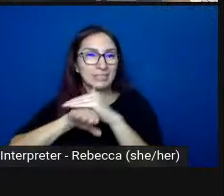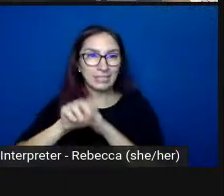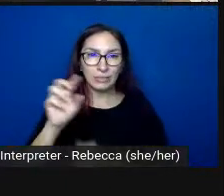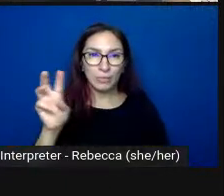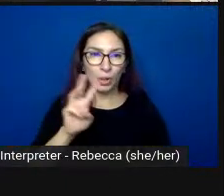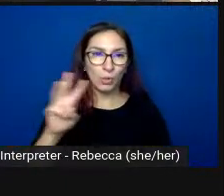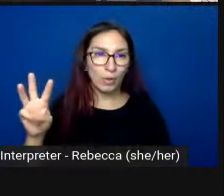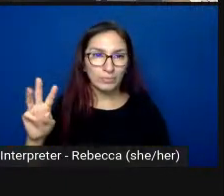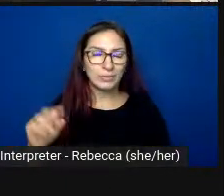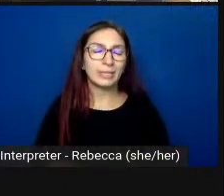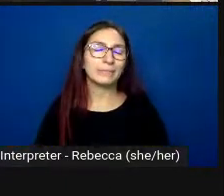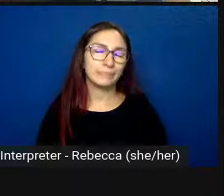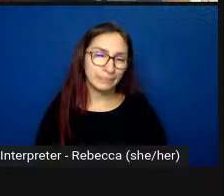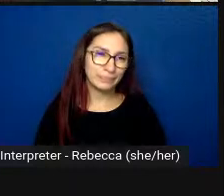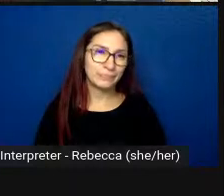keep vigilant and